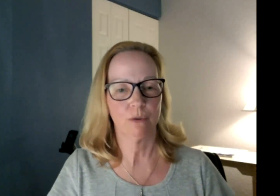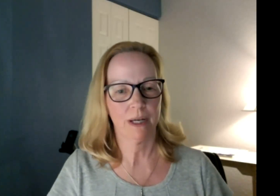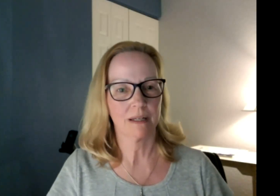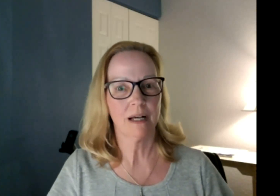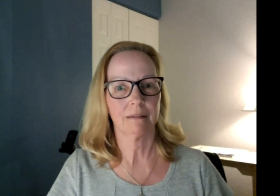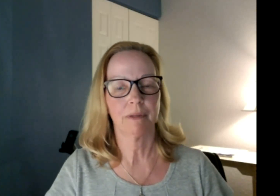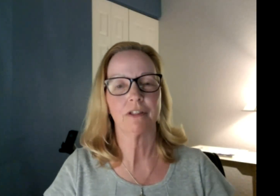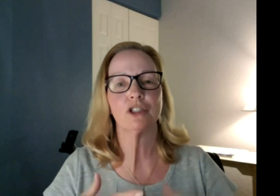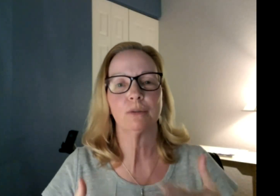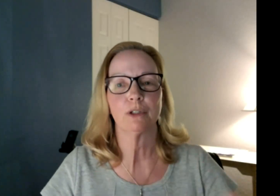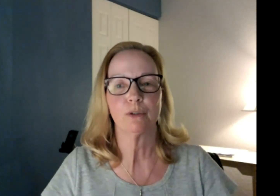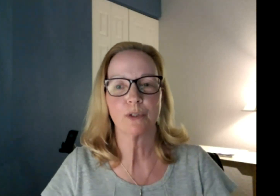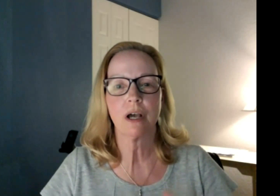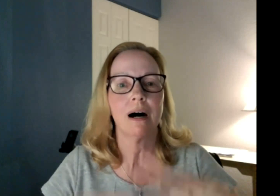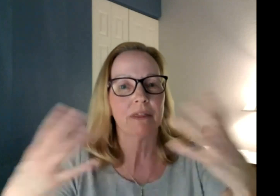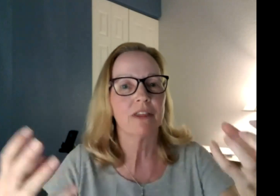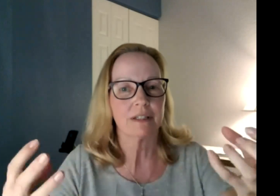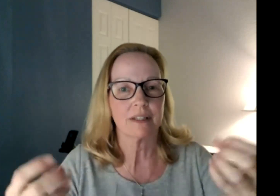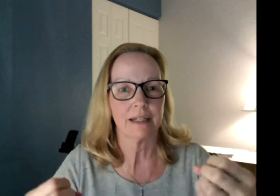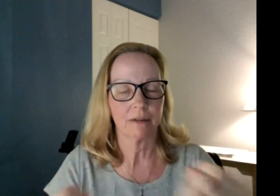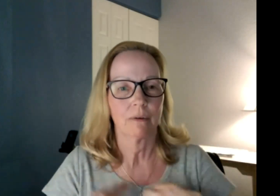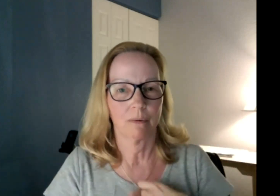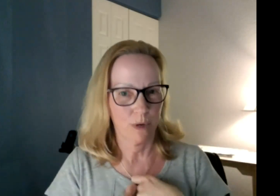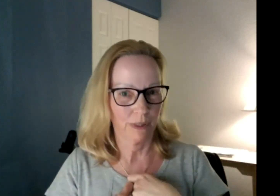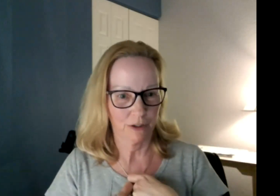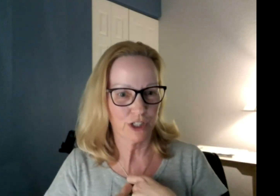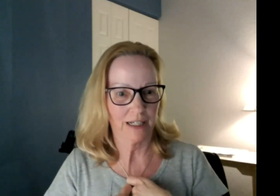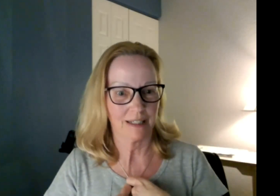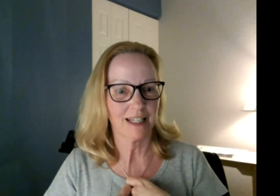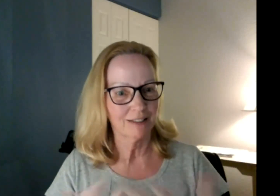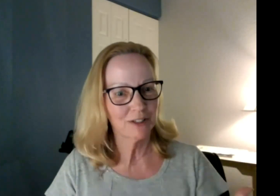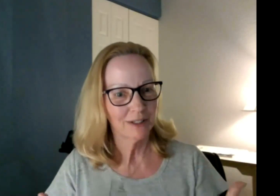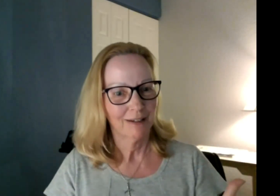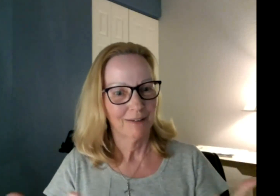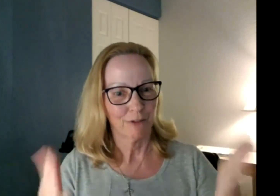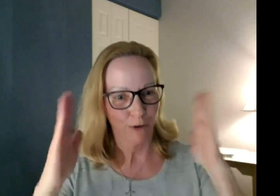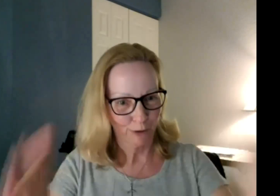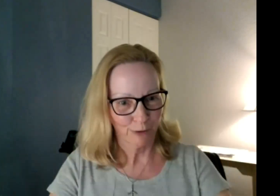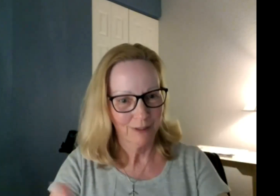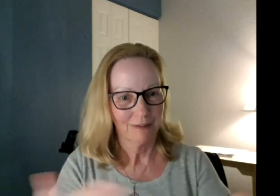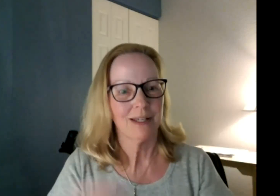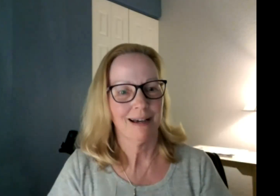she knew ASL but then she would use common things that we would understand as kids for her signs.